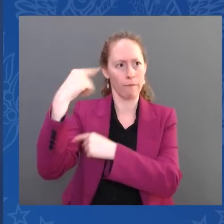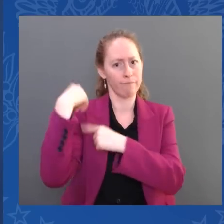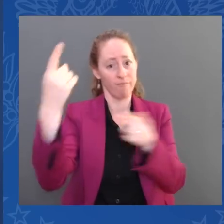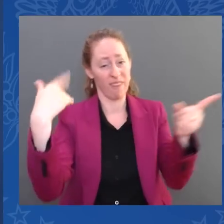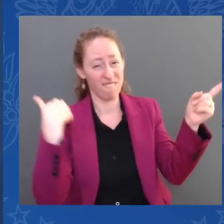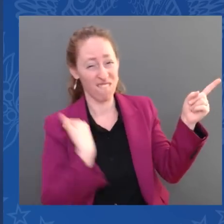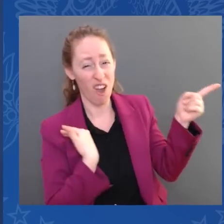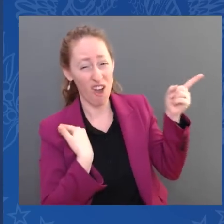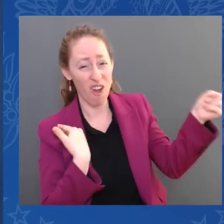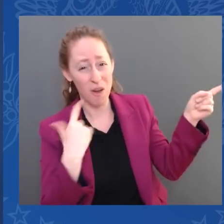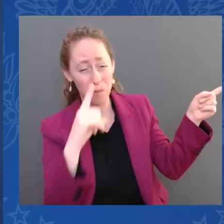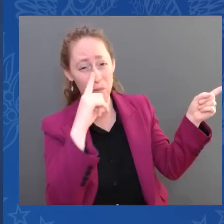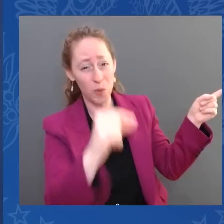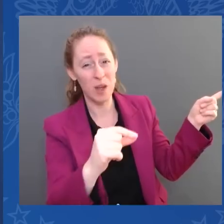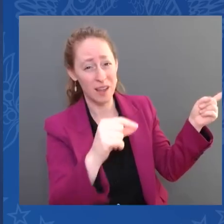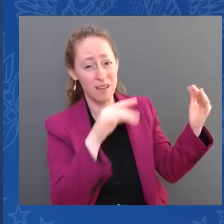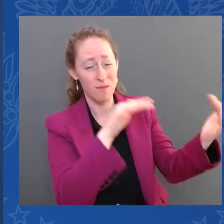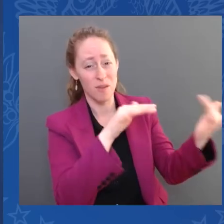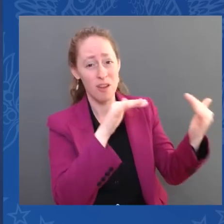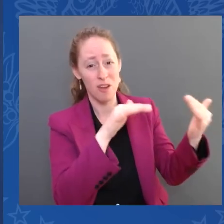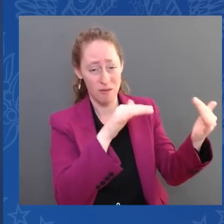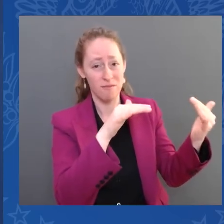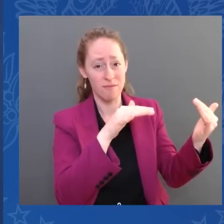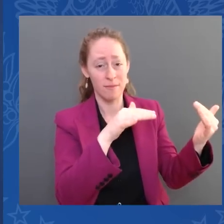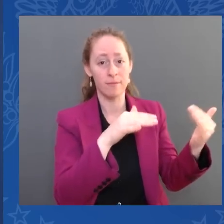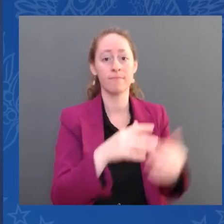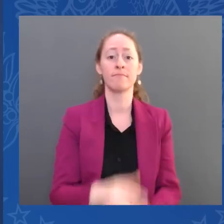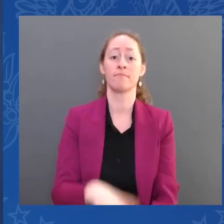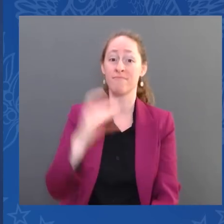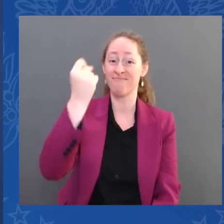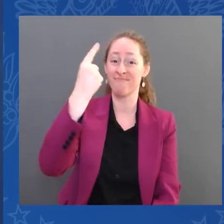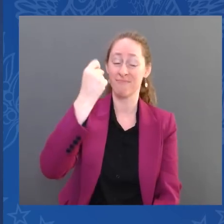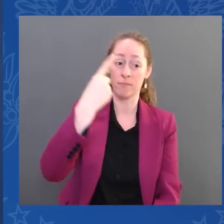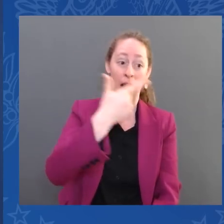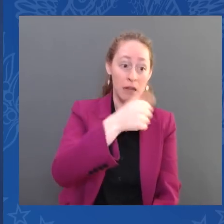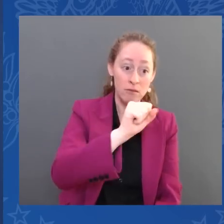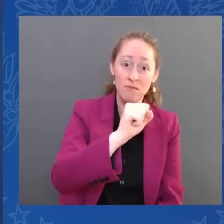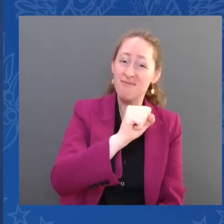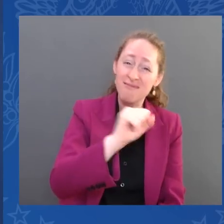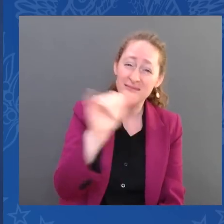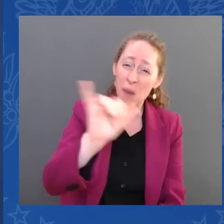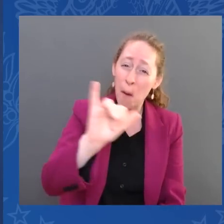because Ukraine and Russia are two of the world's major breadbaskets for wheat and corn --